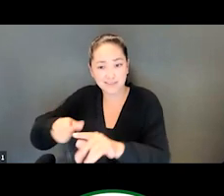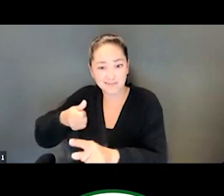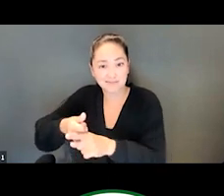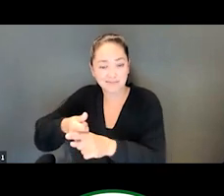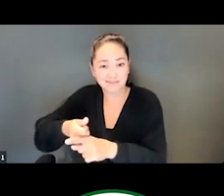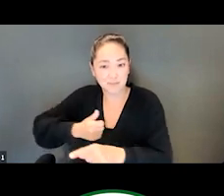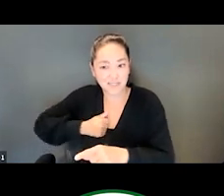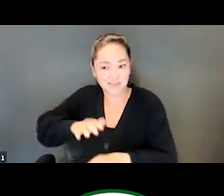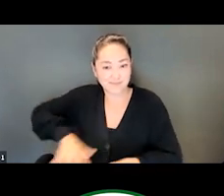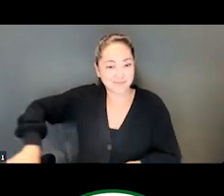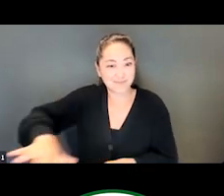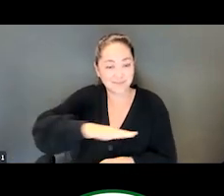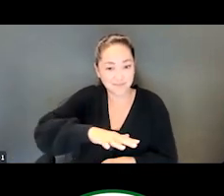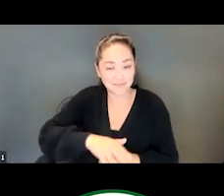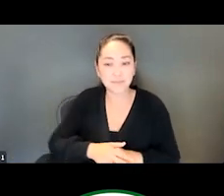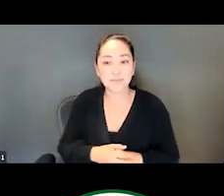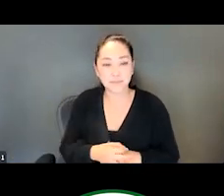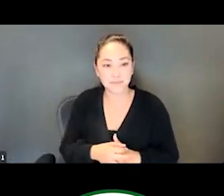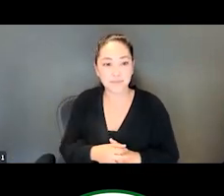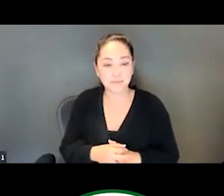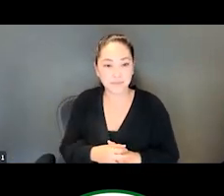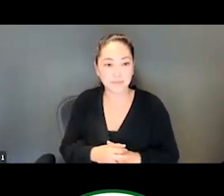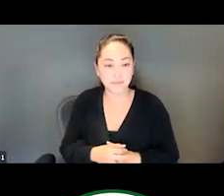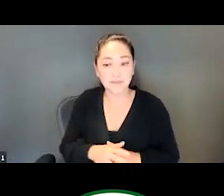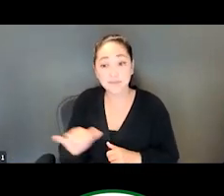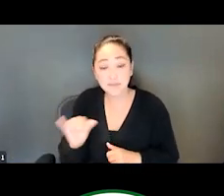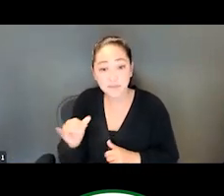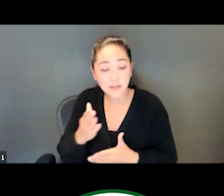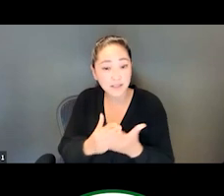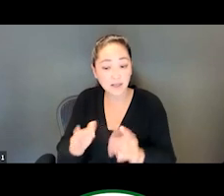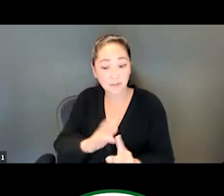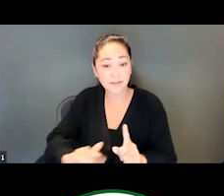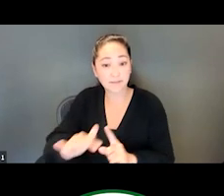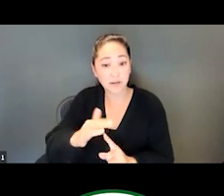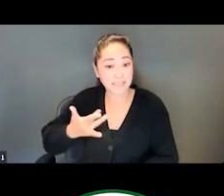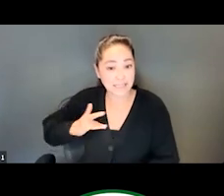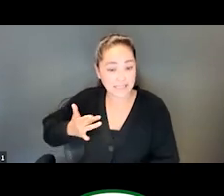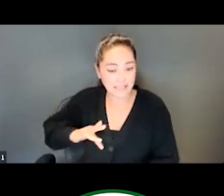visitors. We heard about that from Mary the Blanc as well as Laura Bridges.